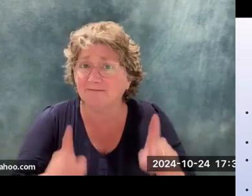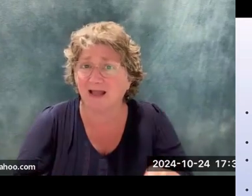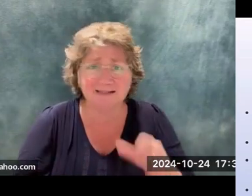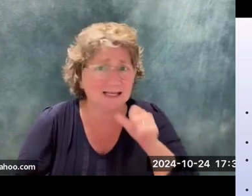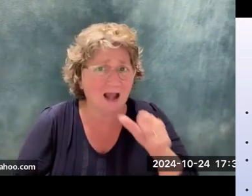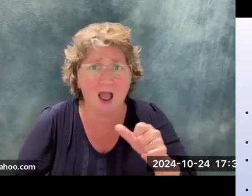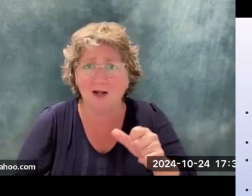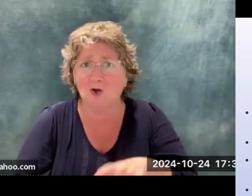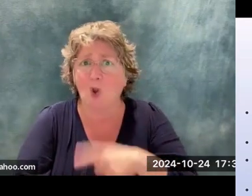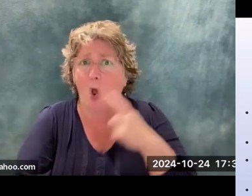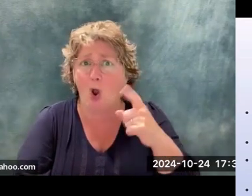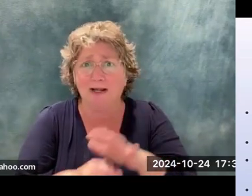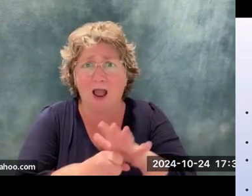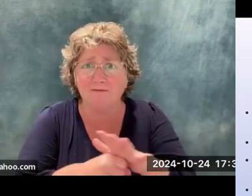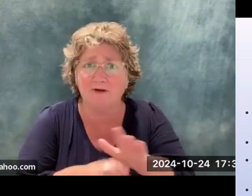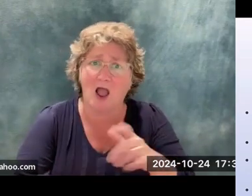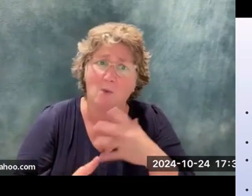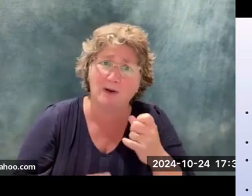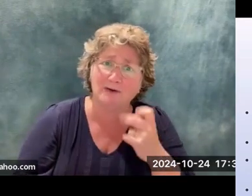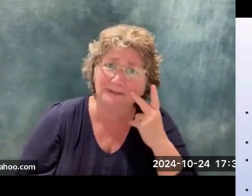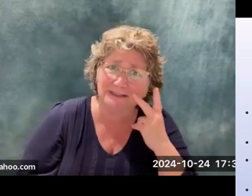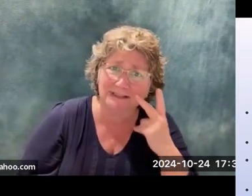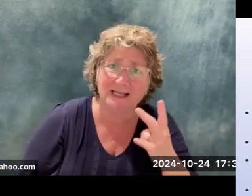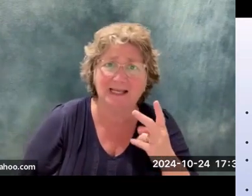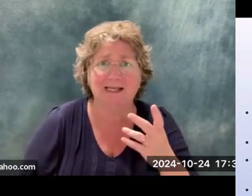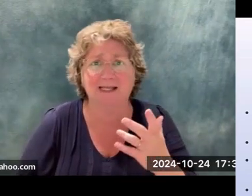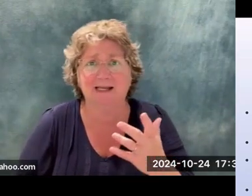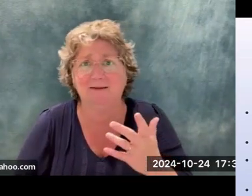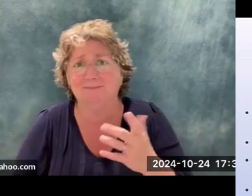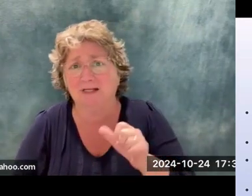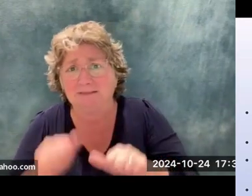I want to see if there are any side effects, too much uncertainty in kids.